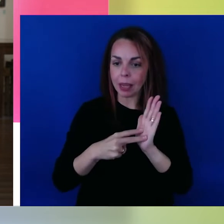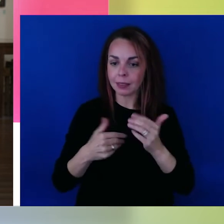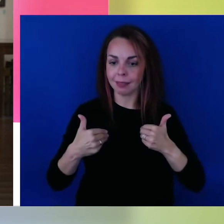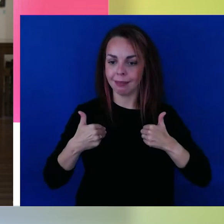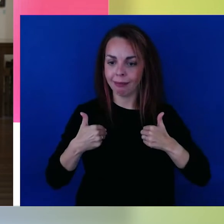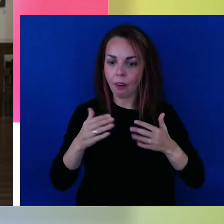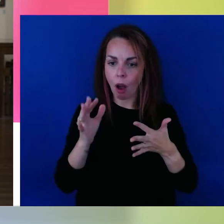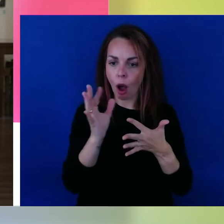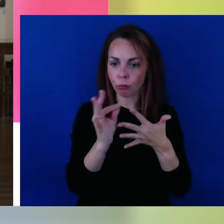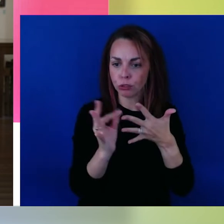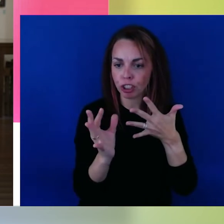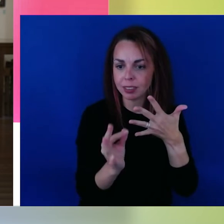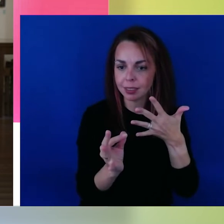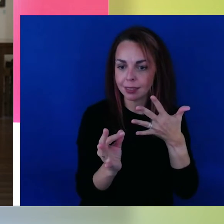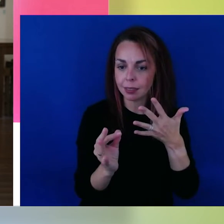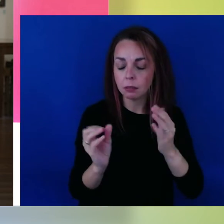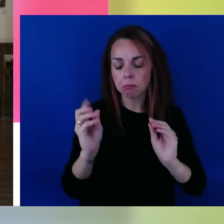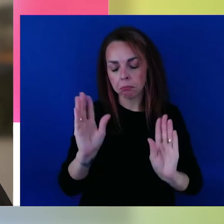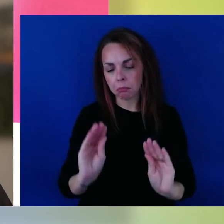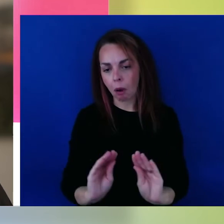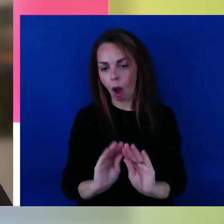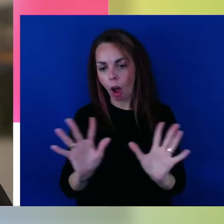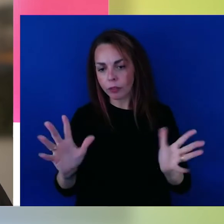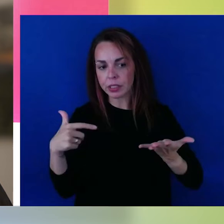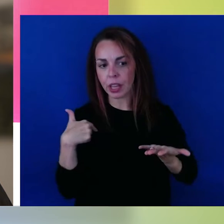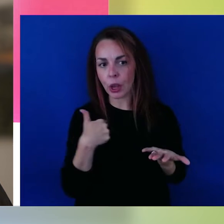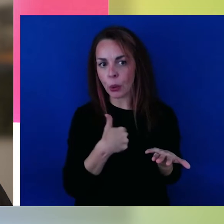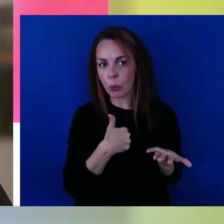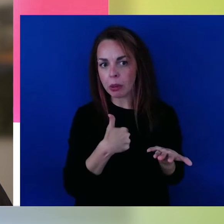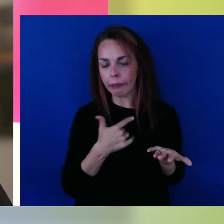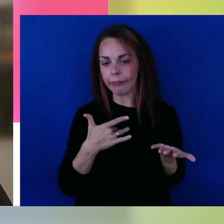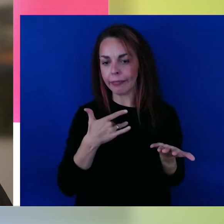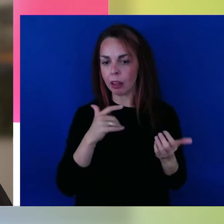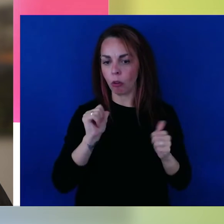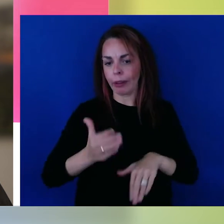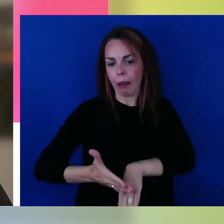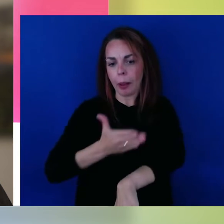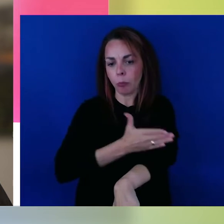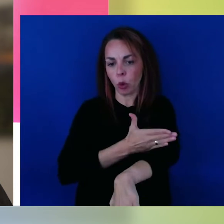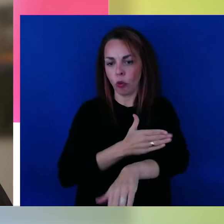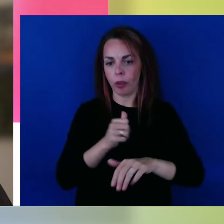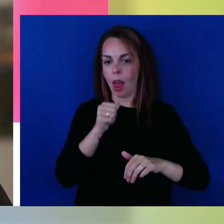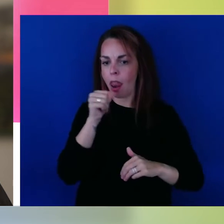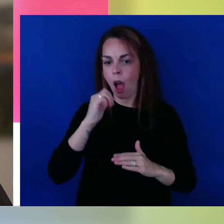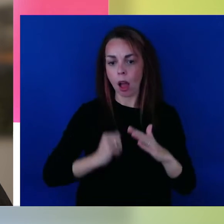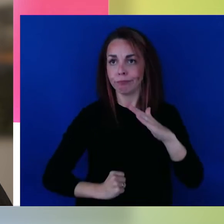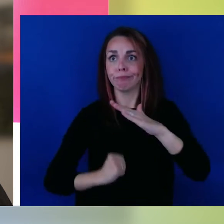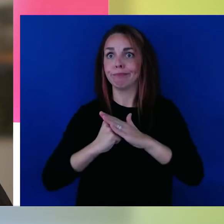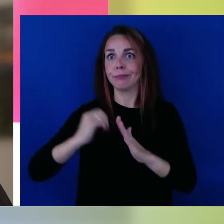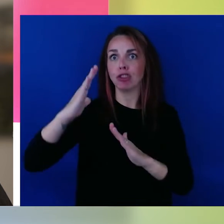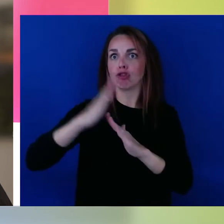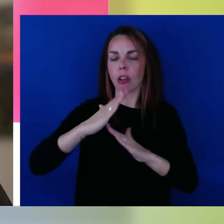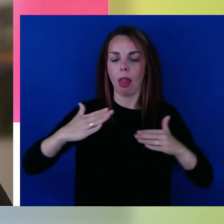but obviously, though, we believe things can be improved.